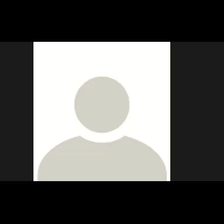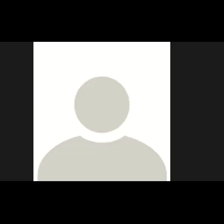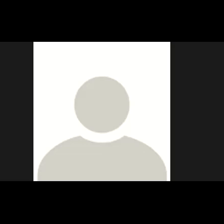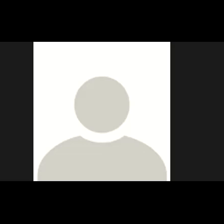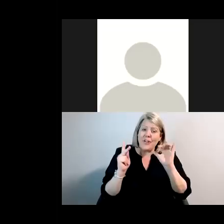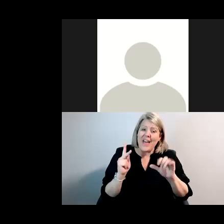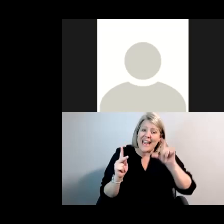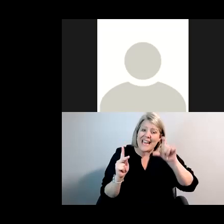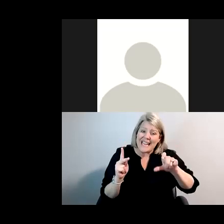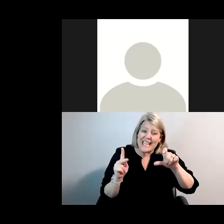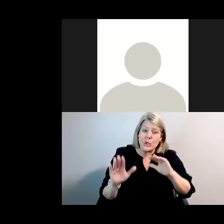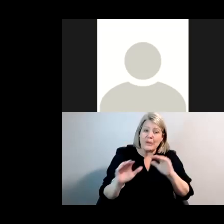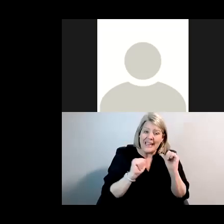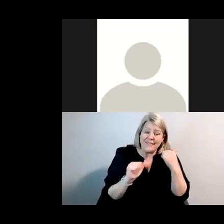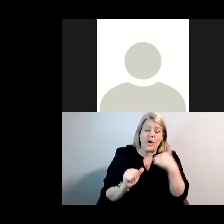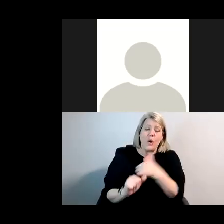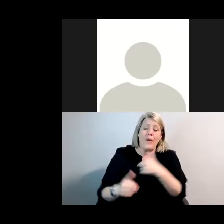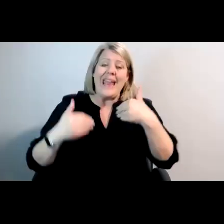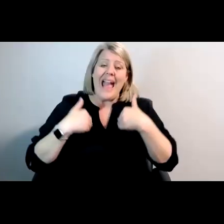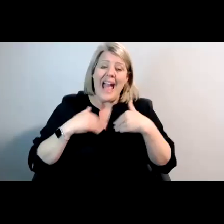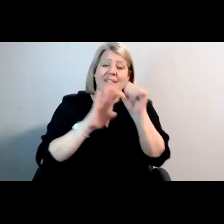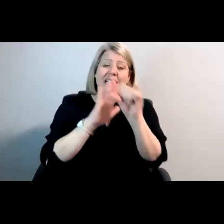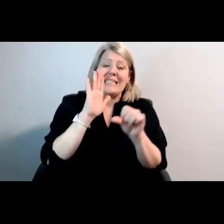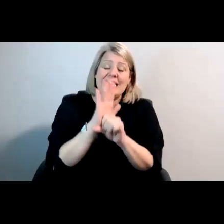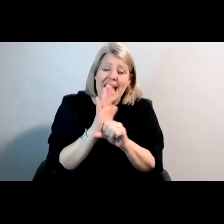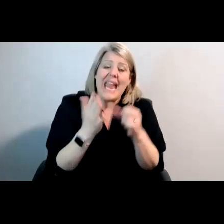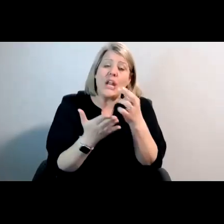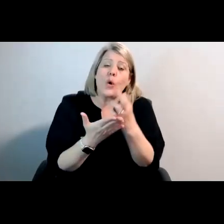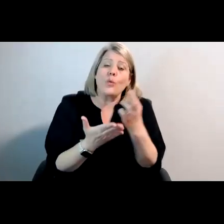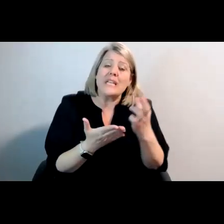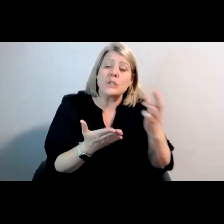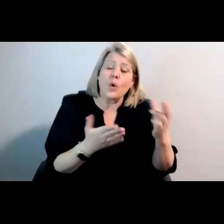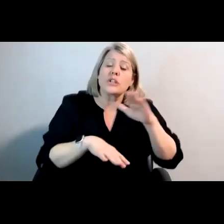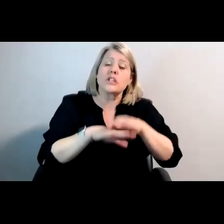we do have state-by-state resources on the National Resource Center website.